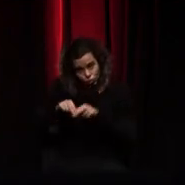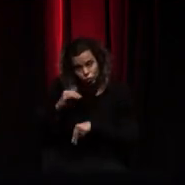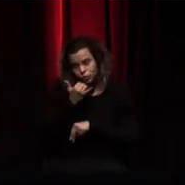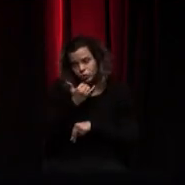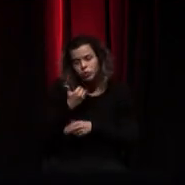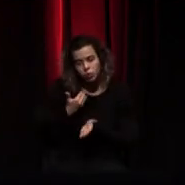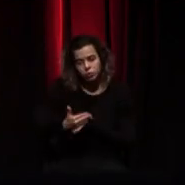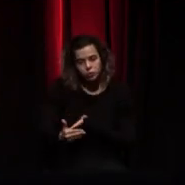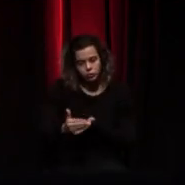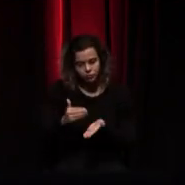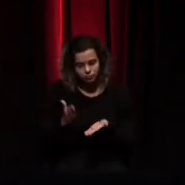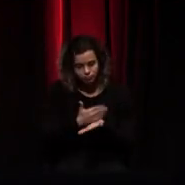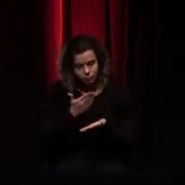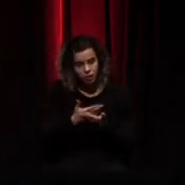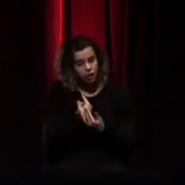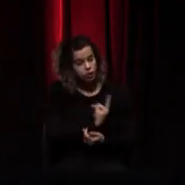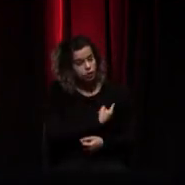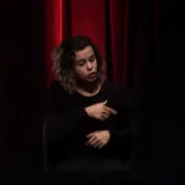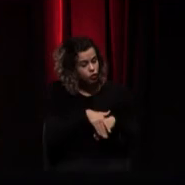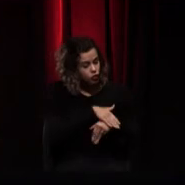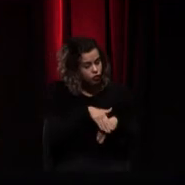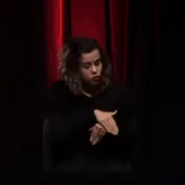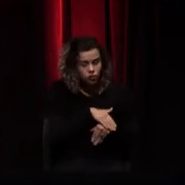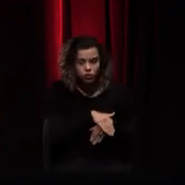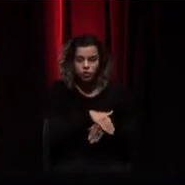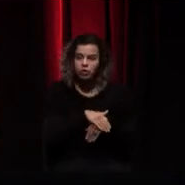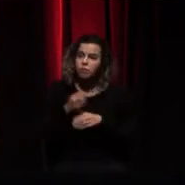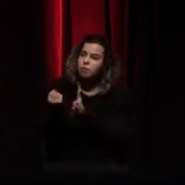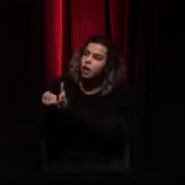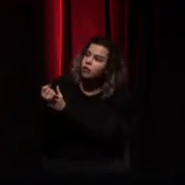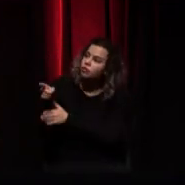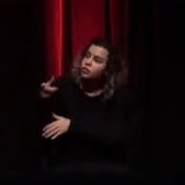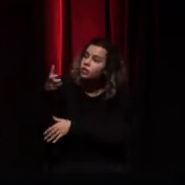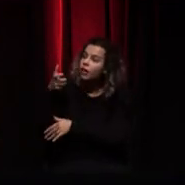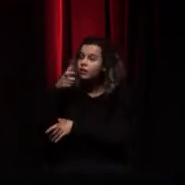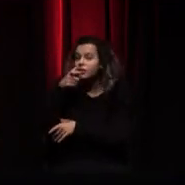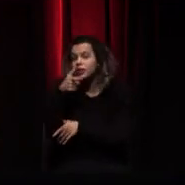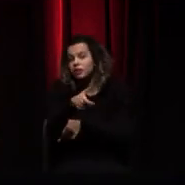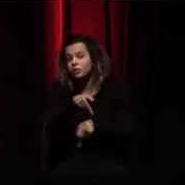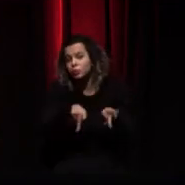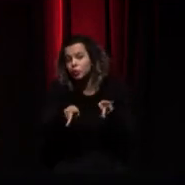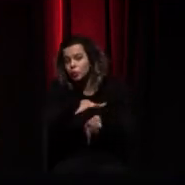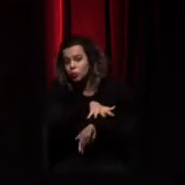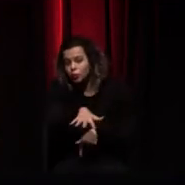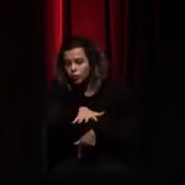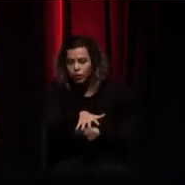Who is your audience, what are their values, what is important for them,